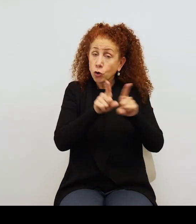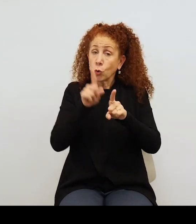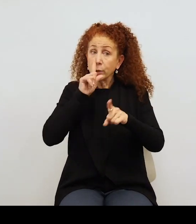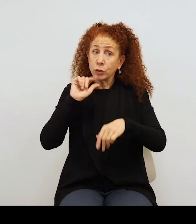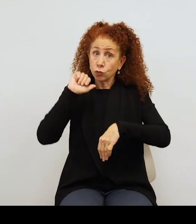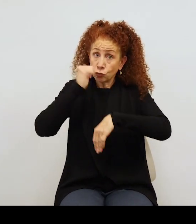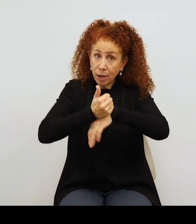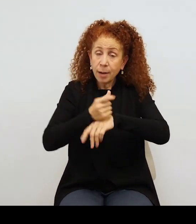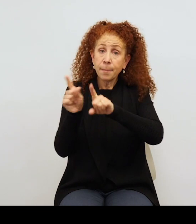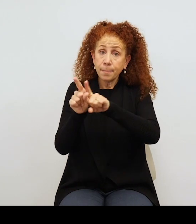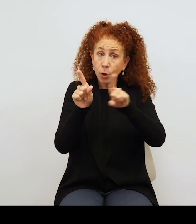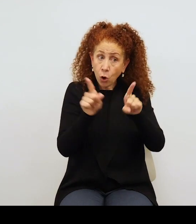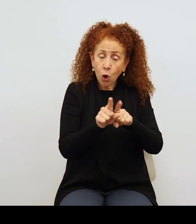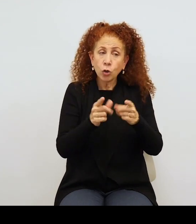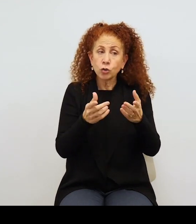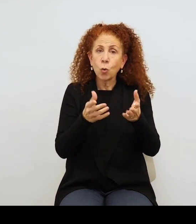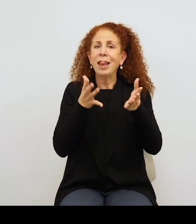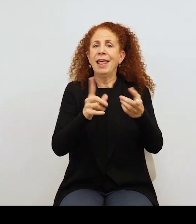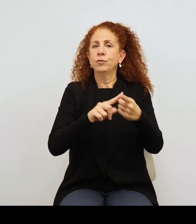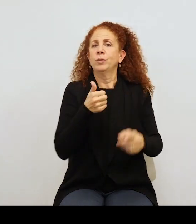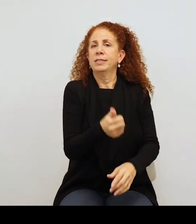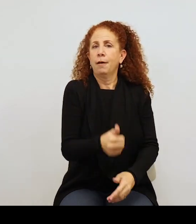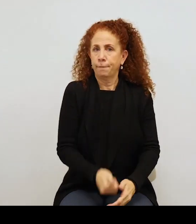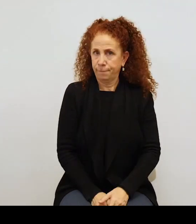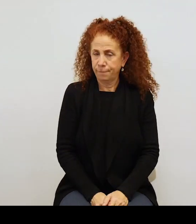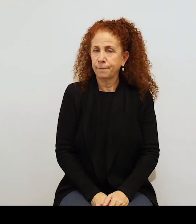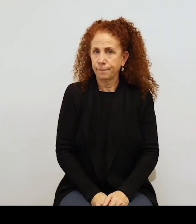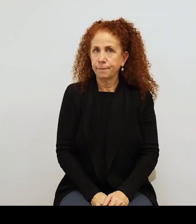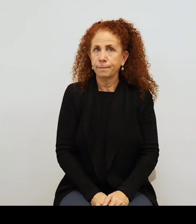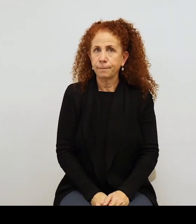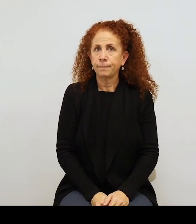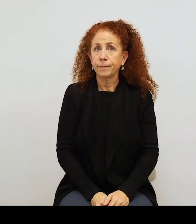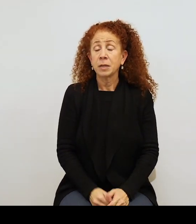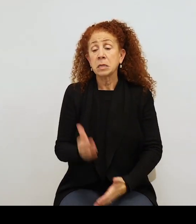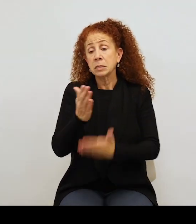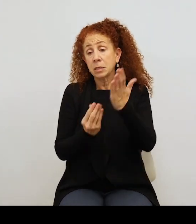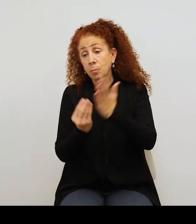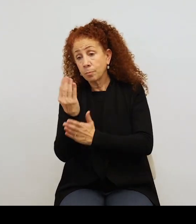but then it's also, in many ways, left to itself, because some plants grow. Others don't.